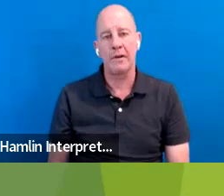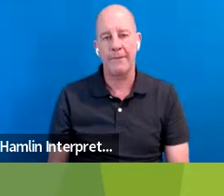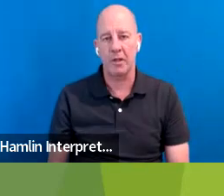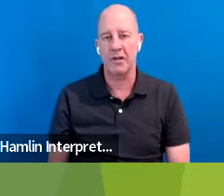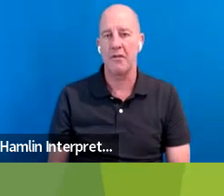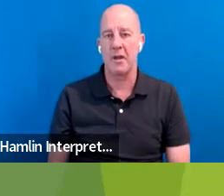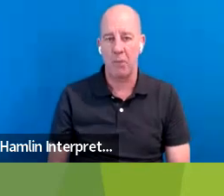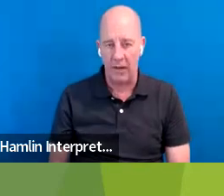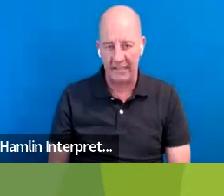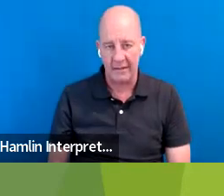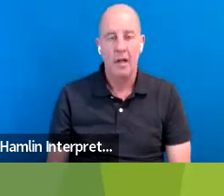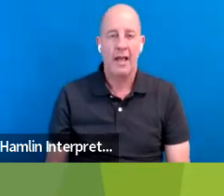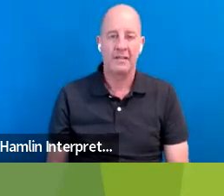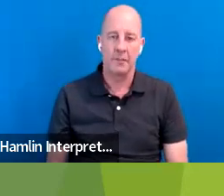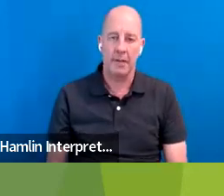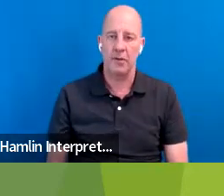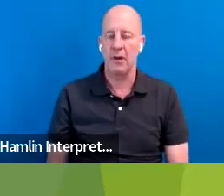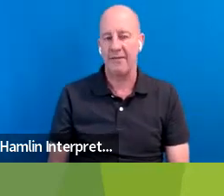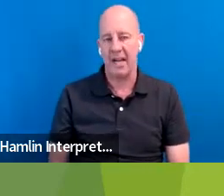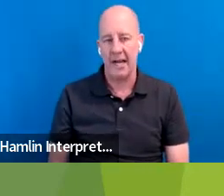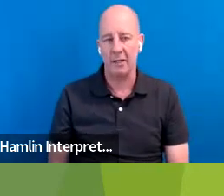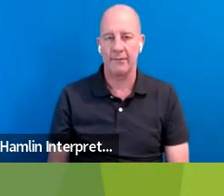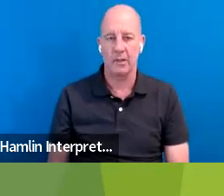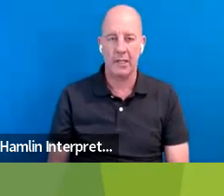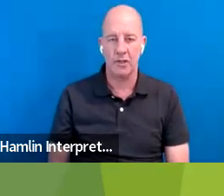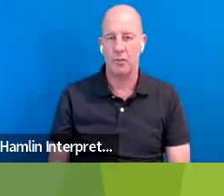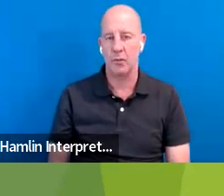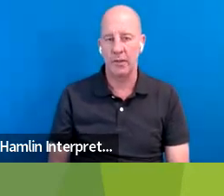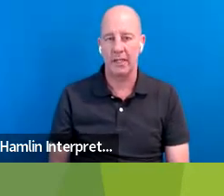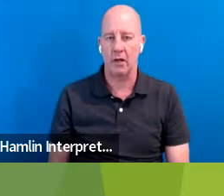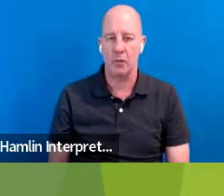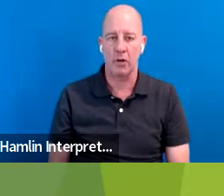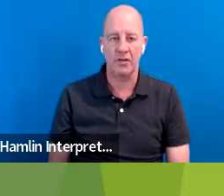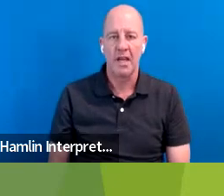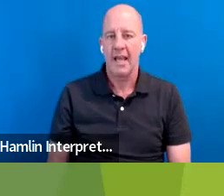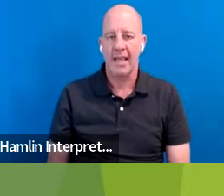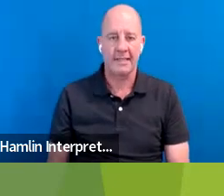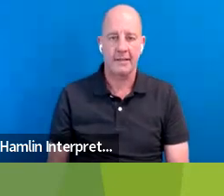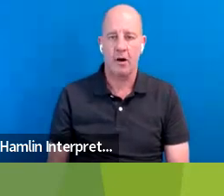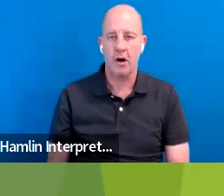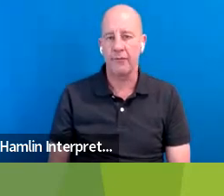You want to focus on the point. And sometimes when you have that higher level language with really large words, it's harder